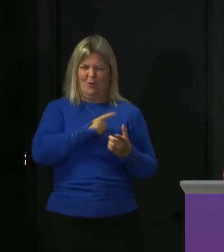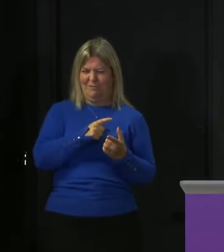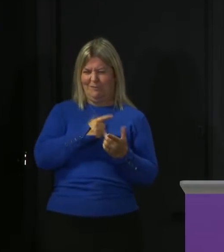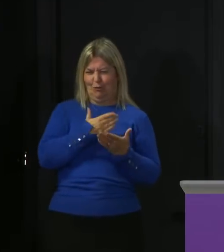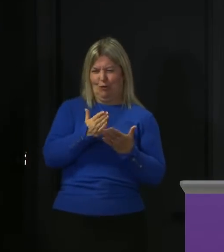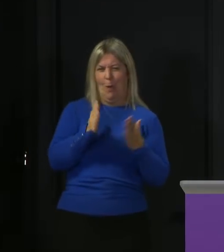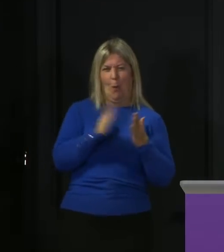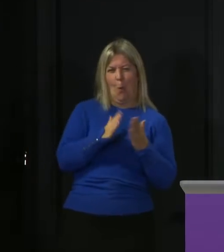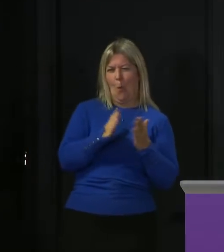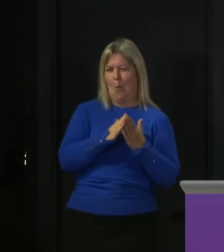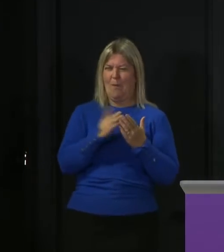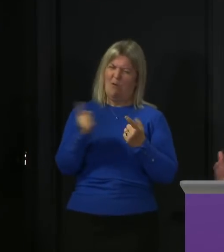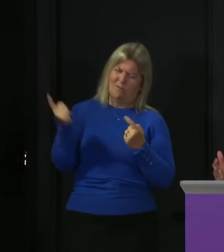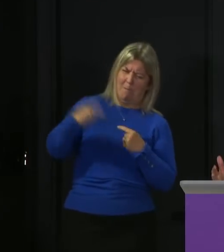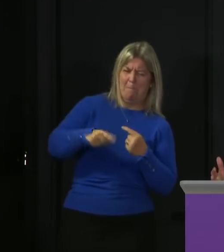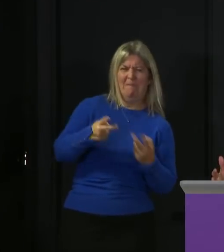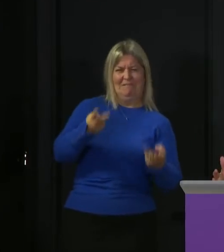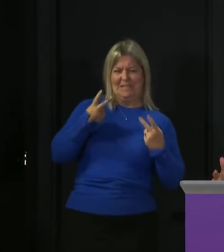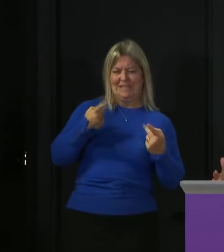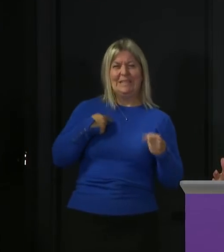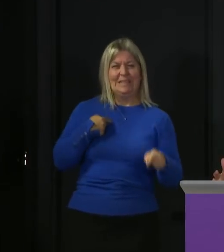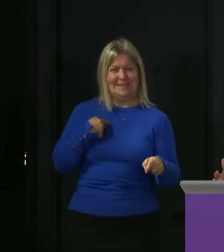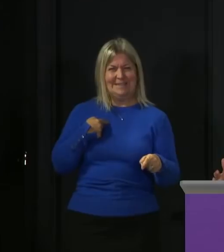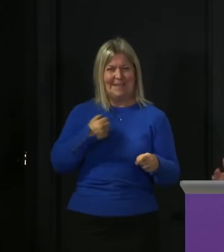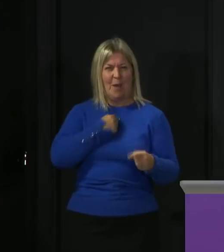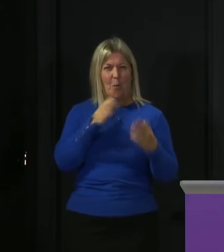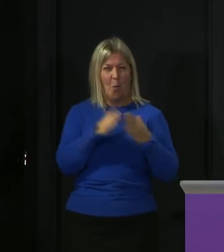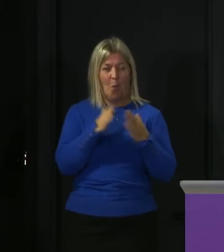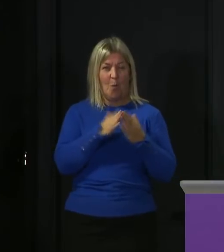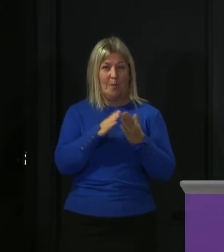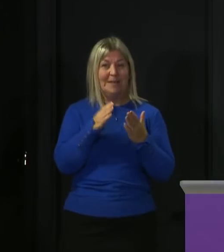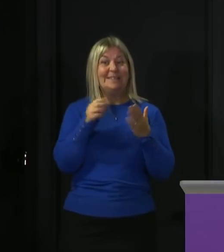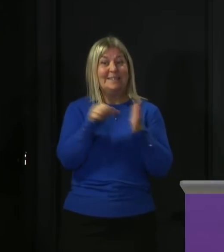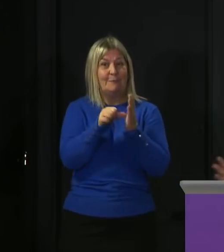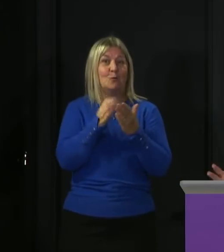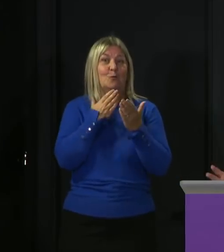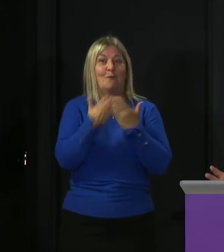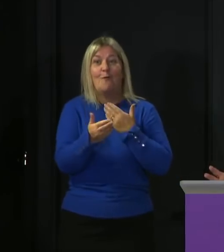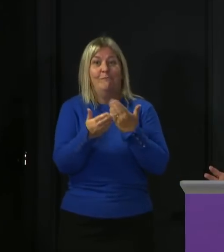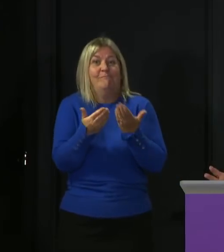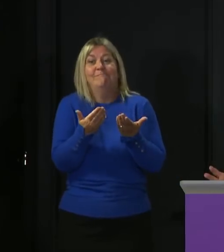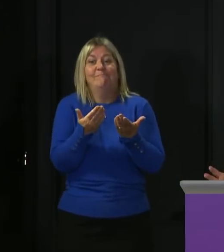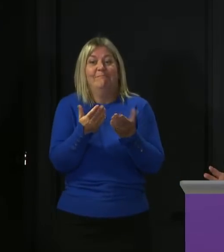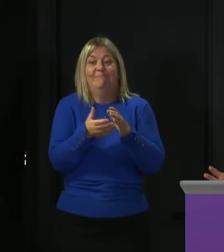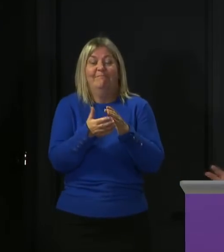distancing and hygiene rules, in other words, our own homes, then we reduce the virus spreading. And